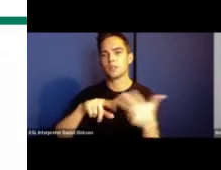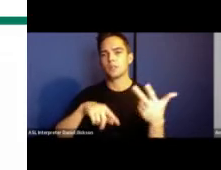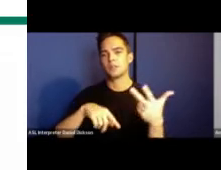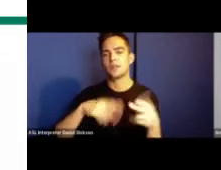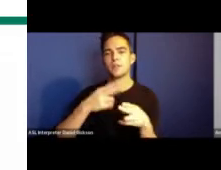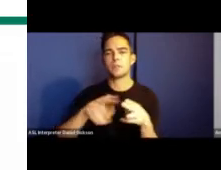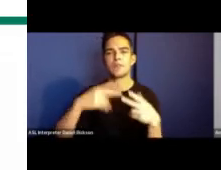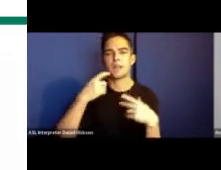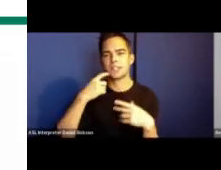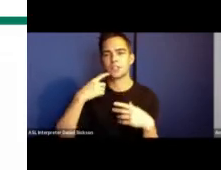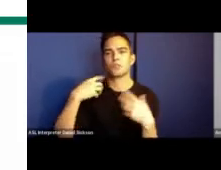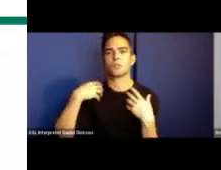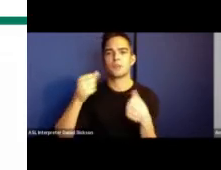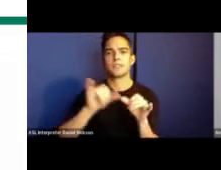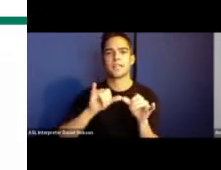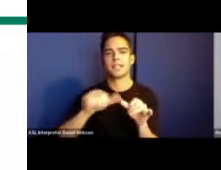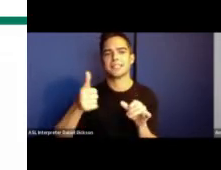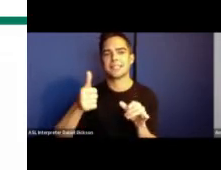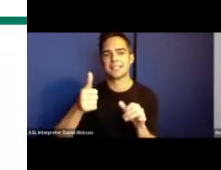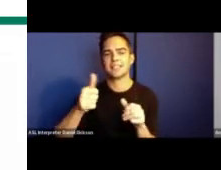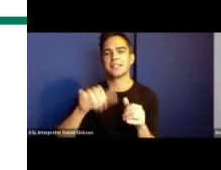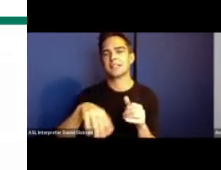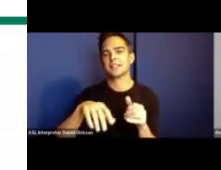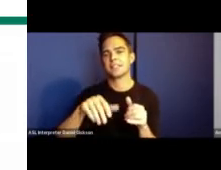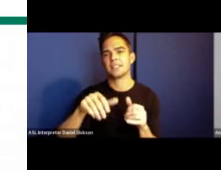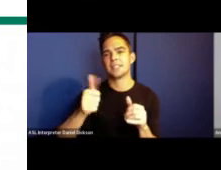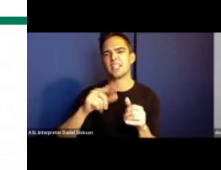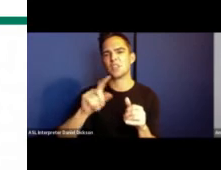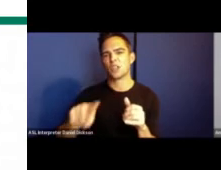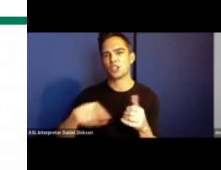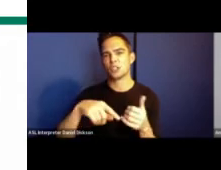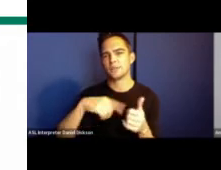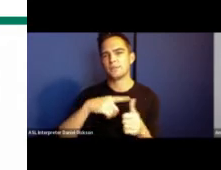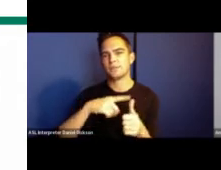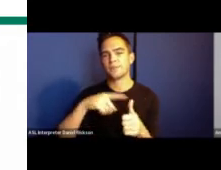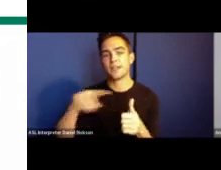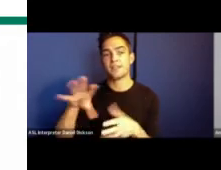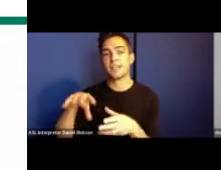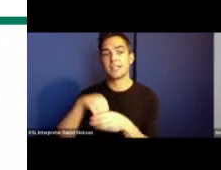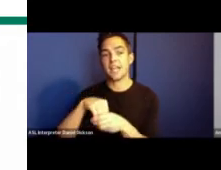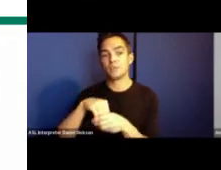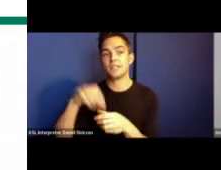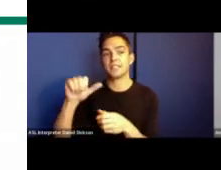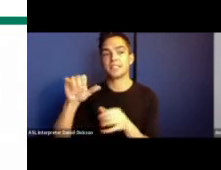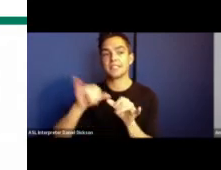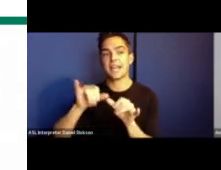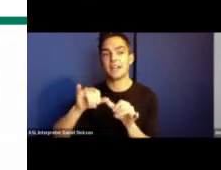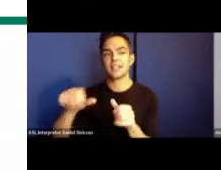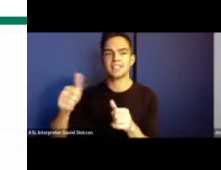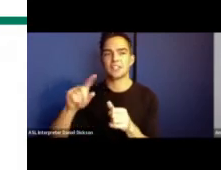recovery capital scale 10, which is 1010 questions, the engagement scale, which is 10 questions, and the lifestyle